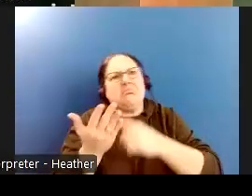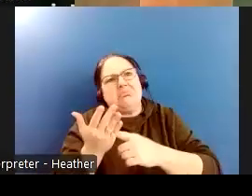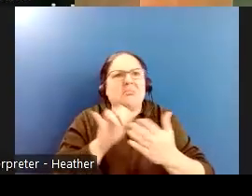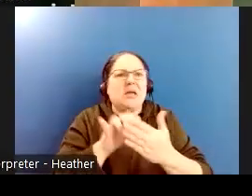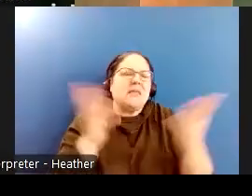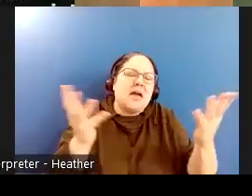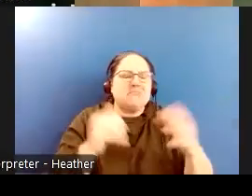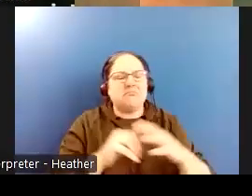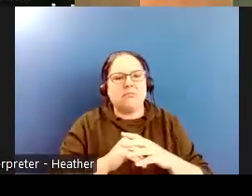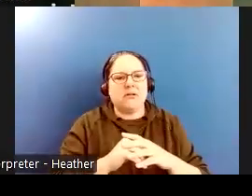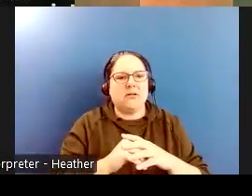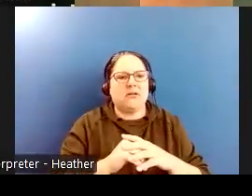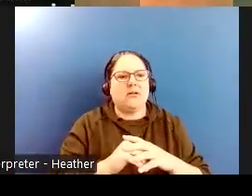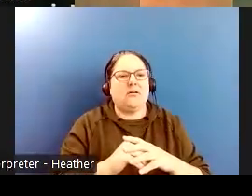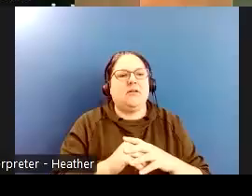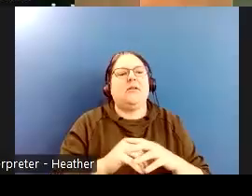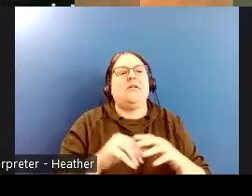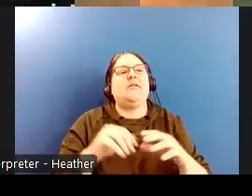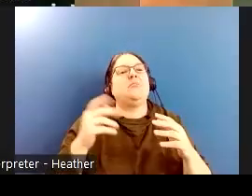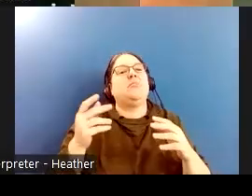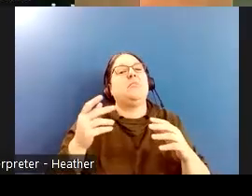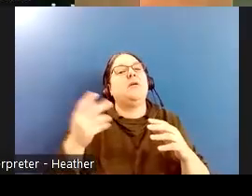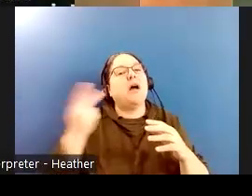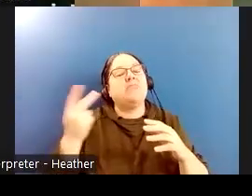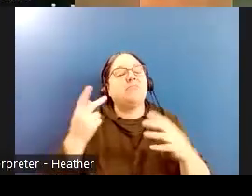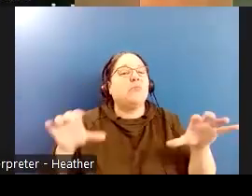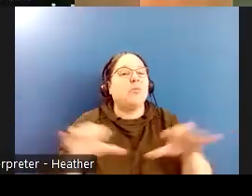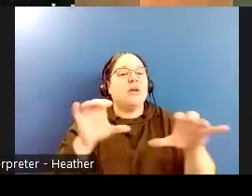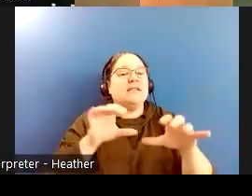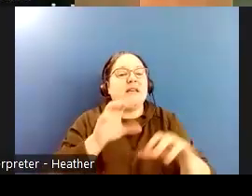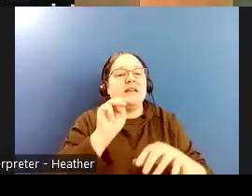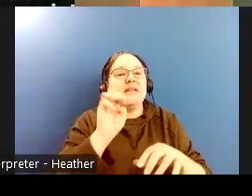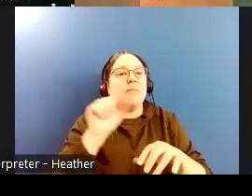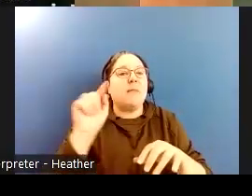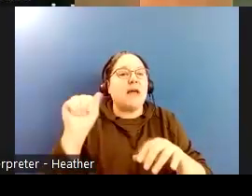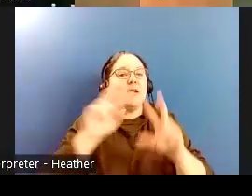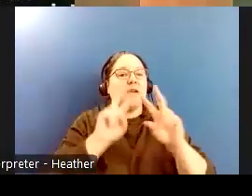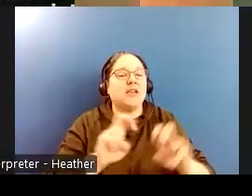we did a systematic review, a metaanalysis of all the inflammatory markers that had ever been